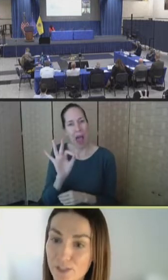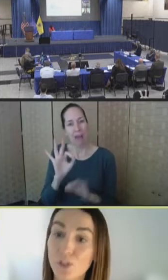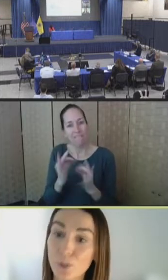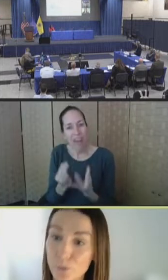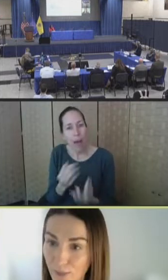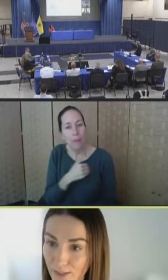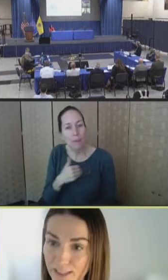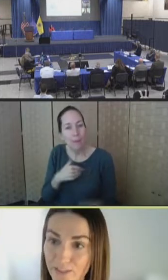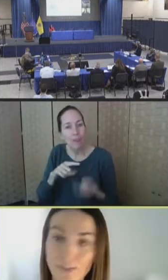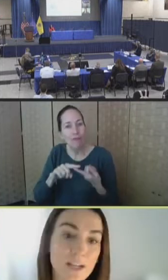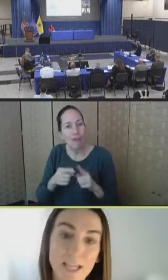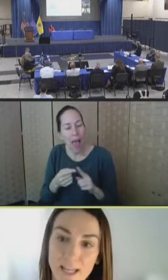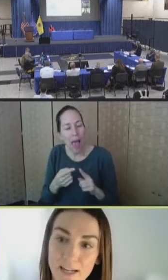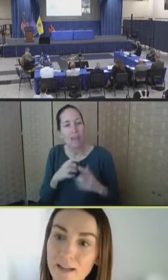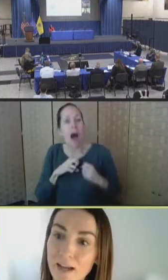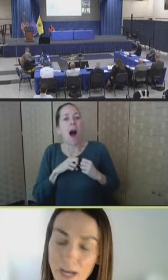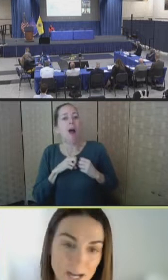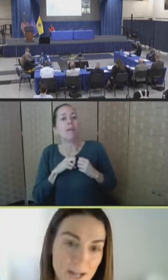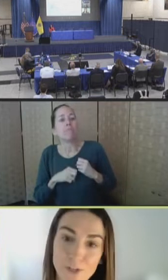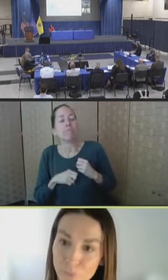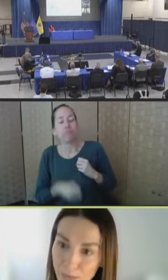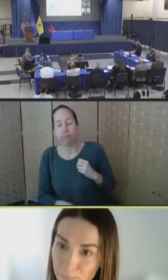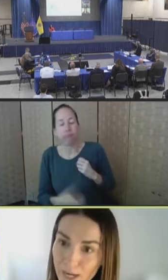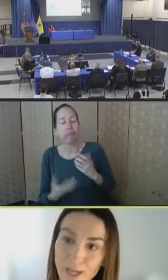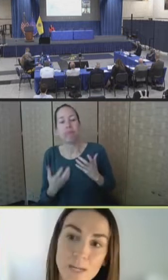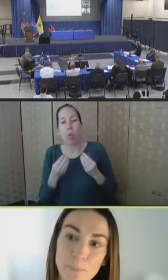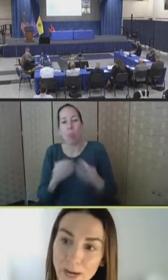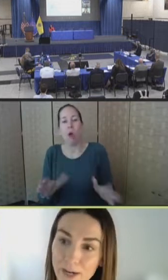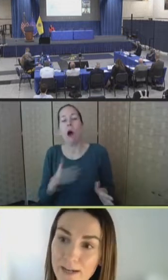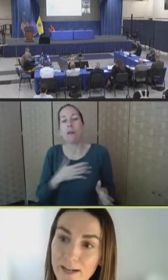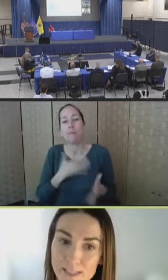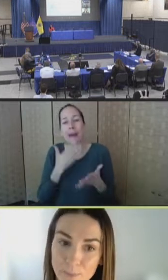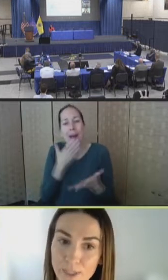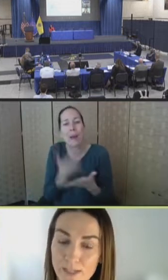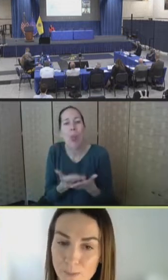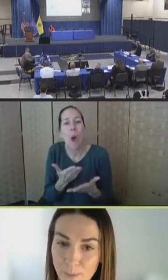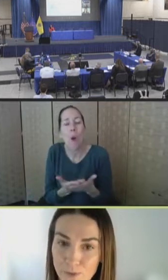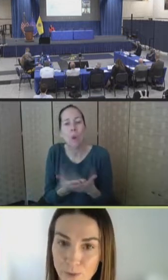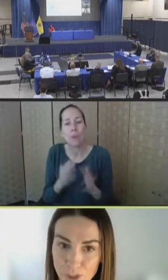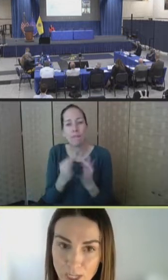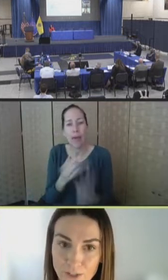a close relative. Again, a grandparent, parent, a sibling, a spouse, or a child.